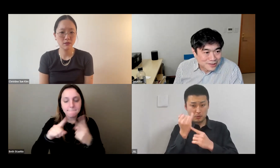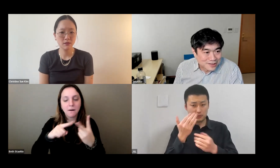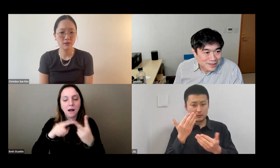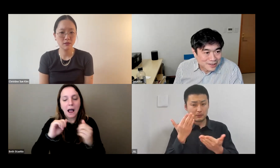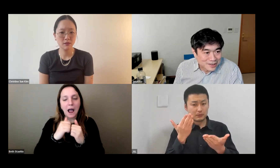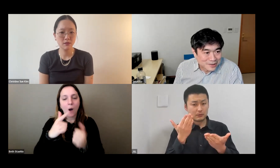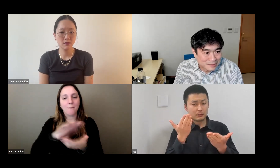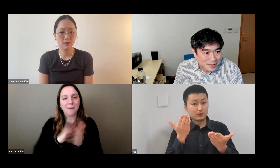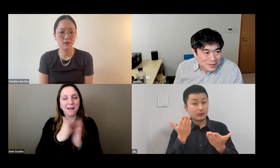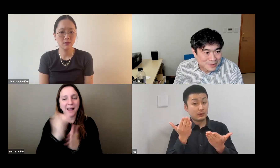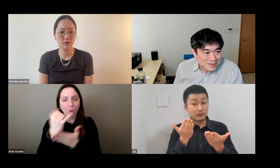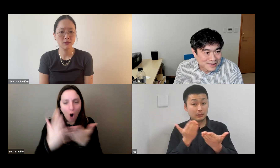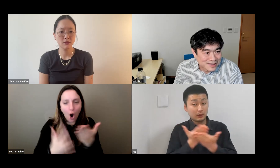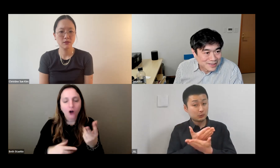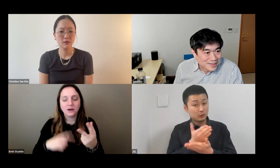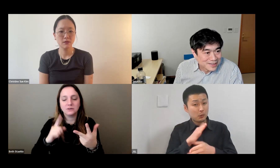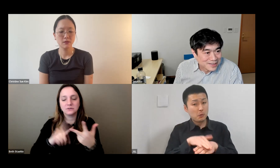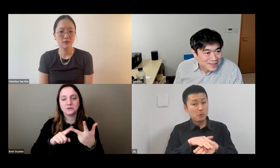were?